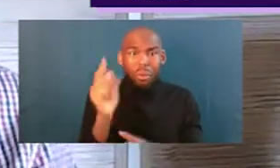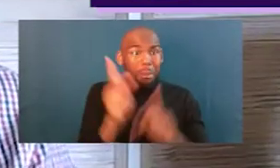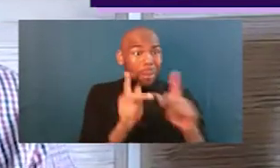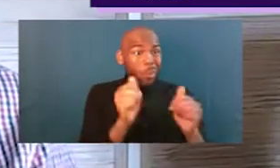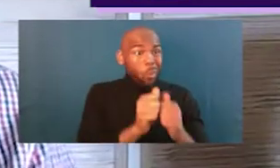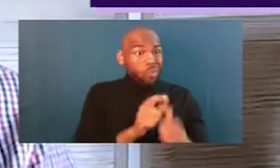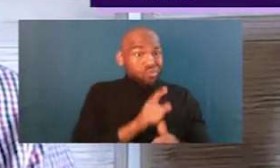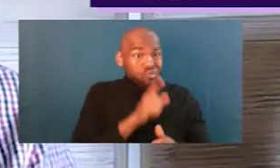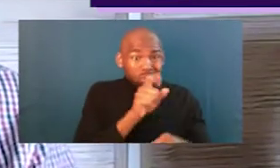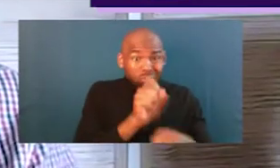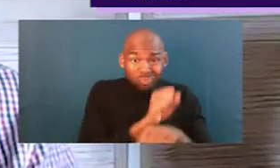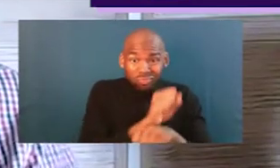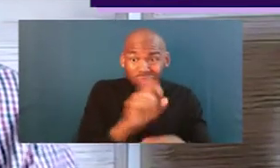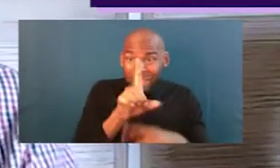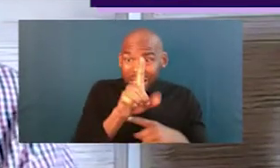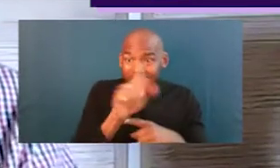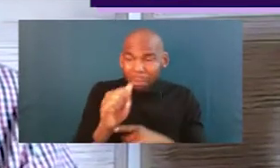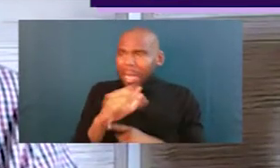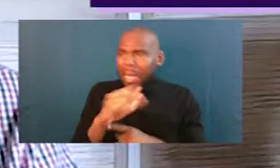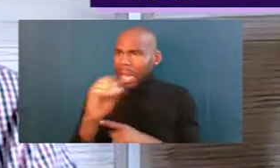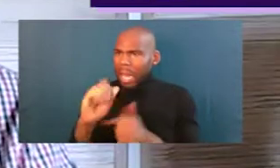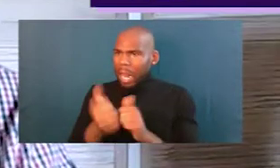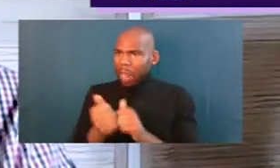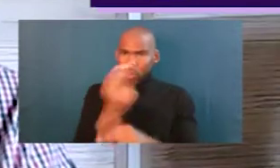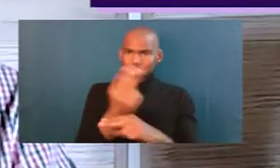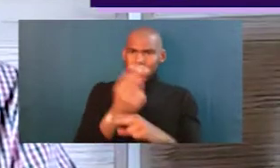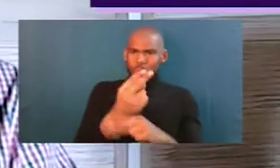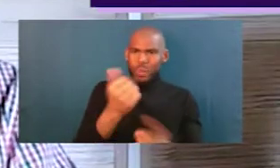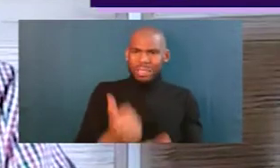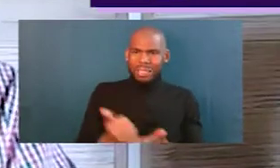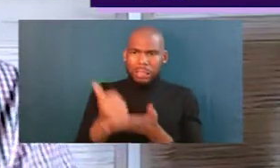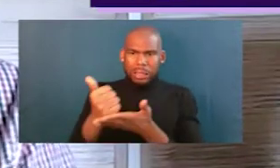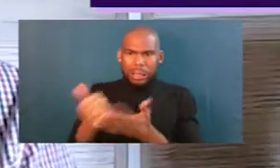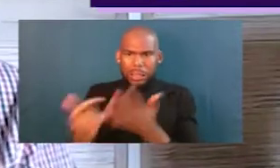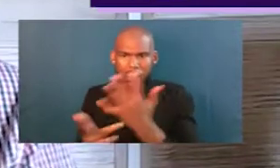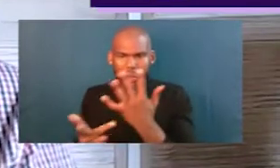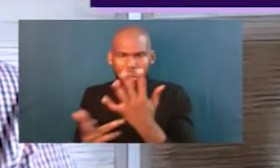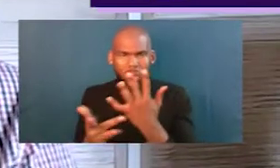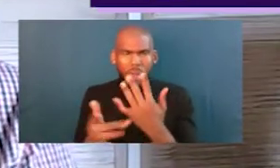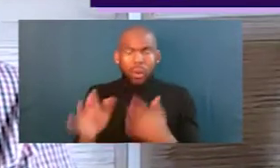with real disabilities and real users of assistive technologies. So working with organizations